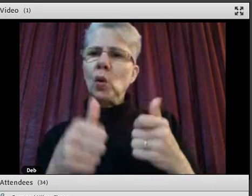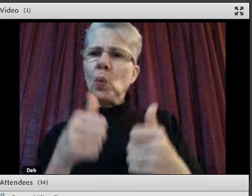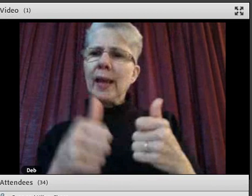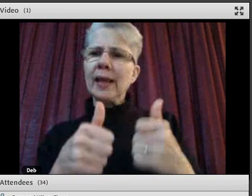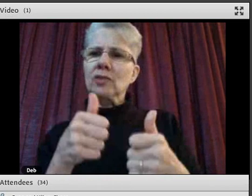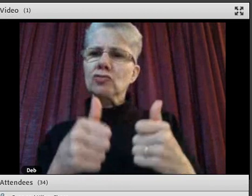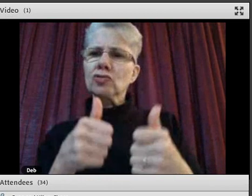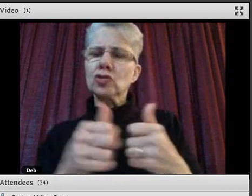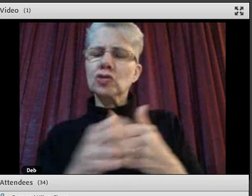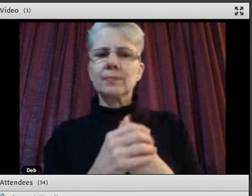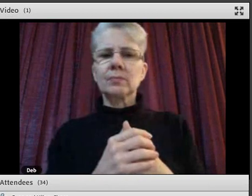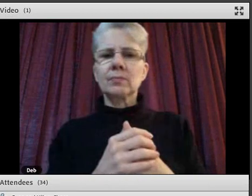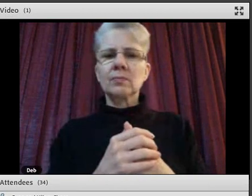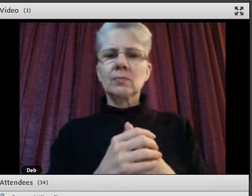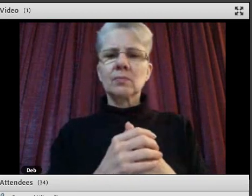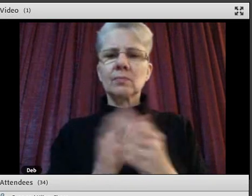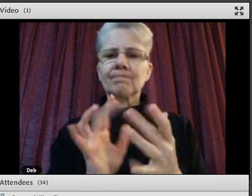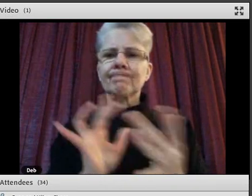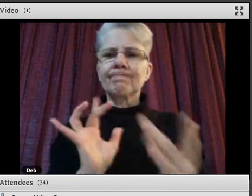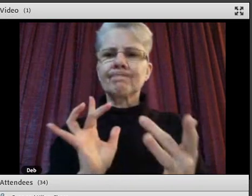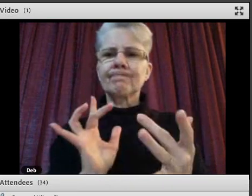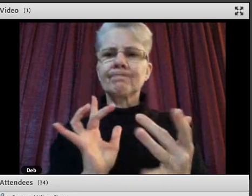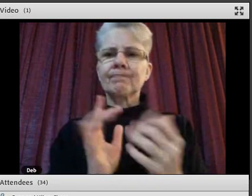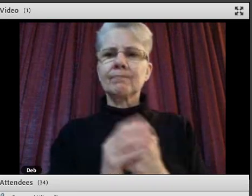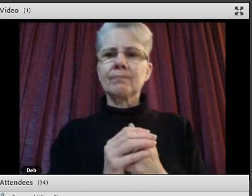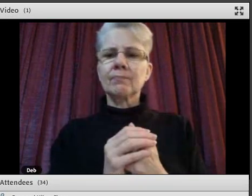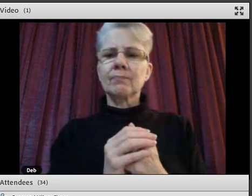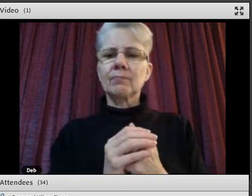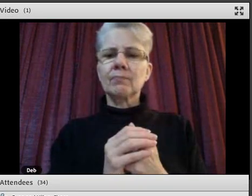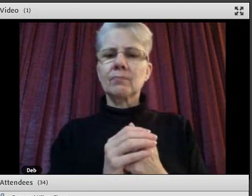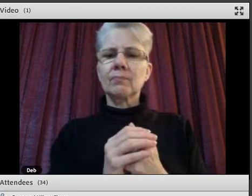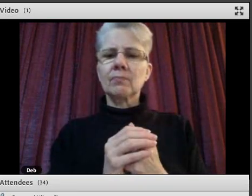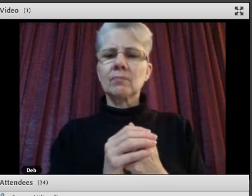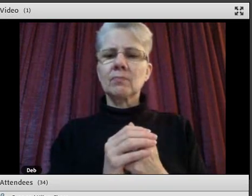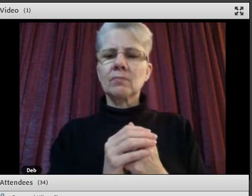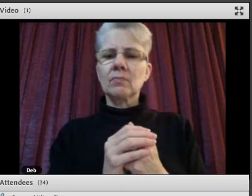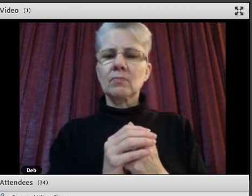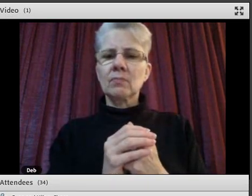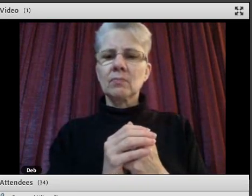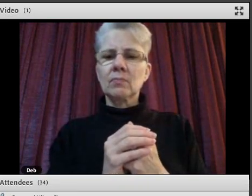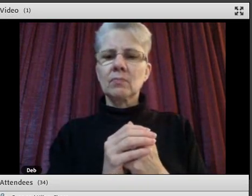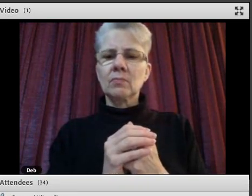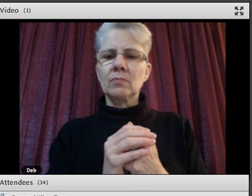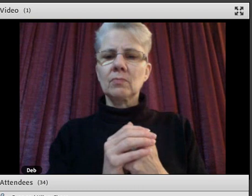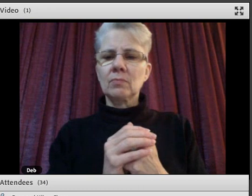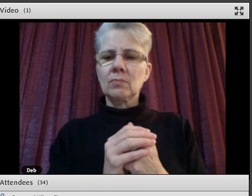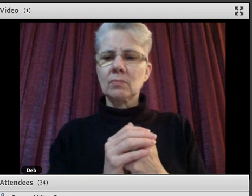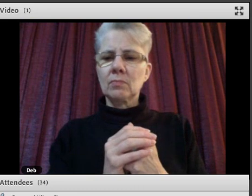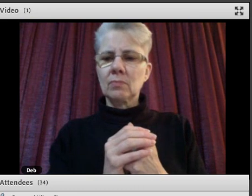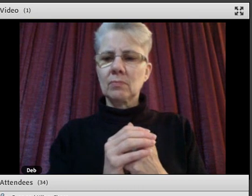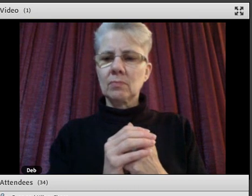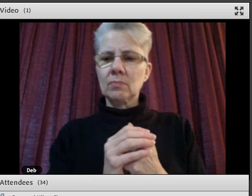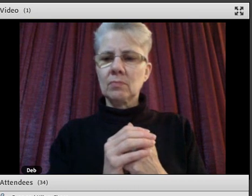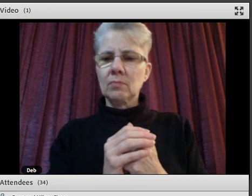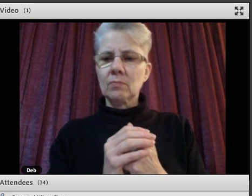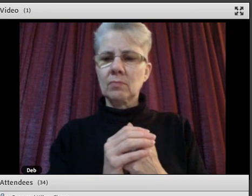How to fold paper -- We made paper snowflakes a couple weeks ago, and just getting them to follow the directions